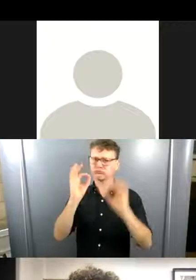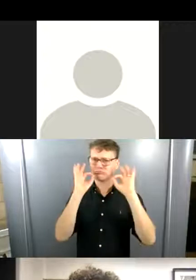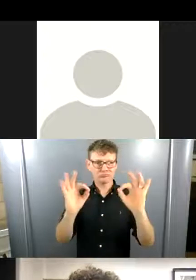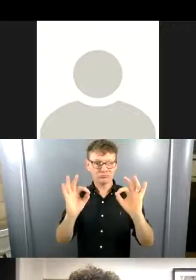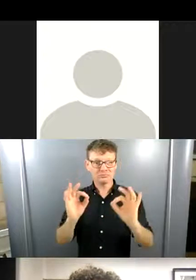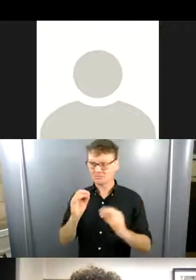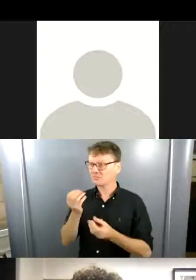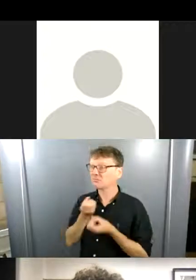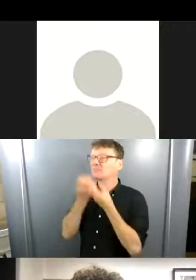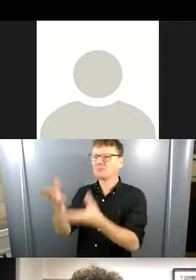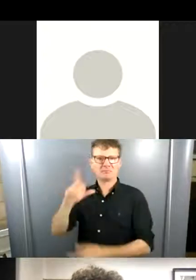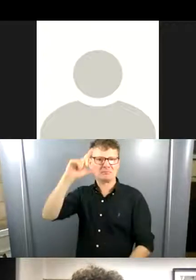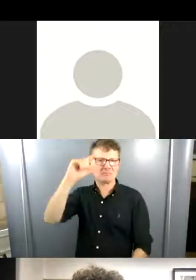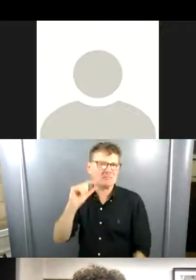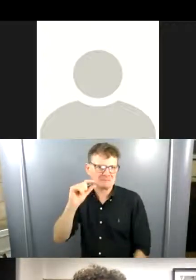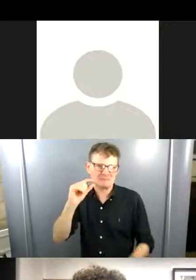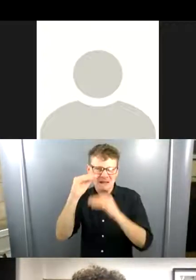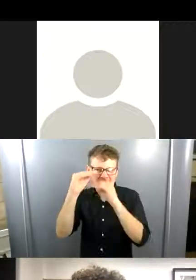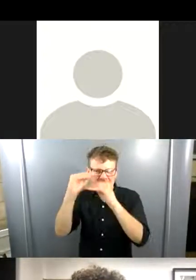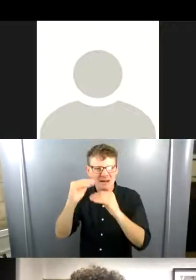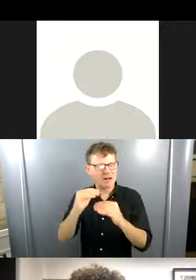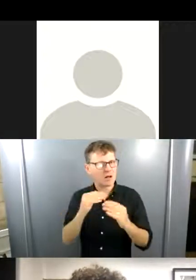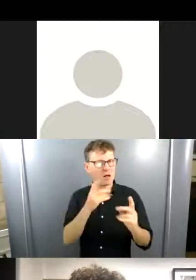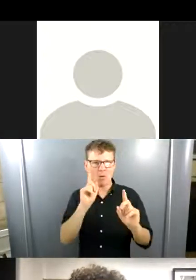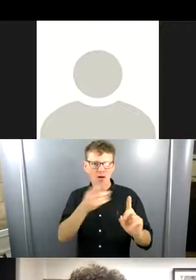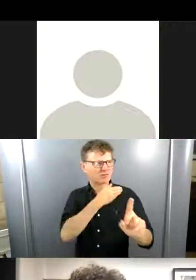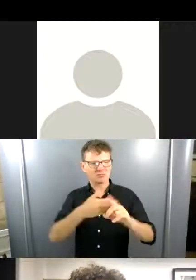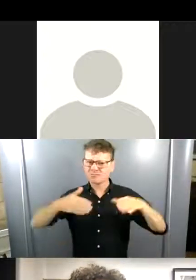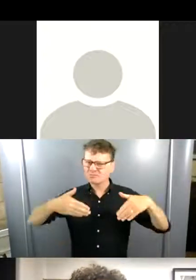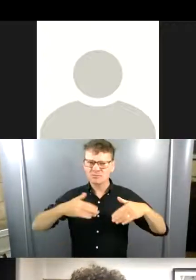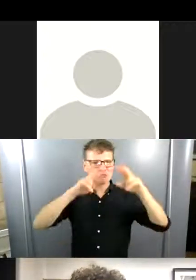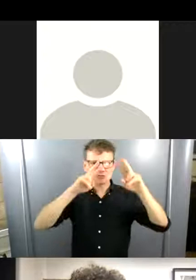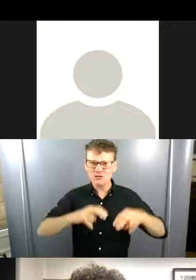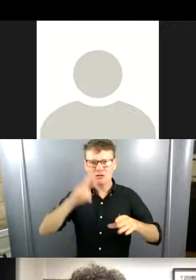so this is actually not been well researched in either psycholinguistics or applied linguistics